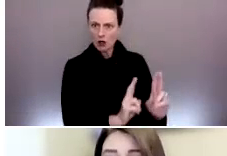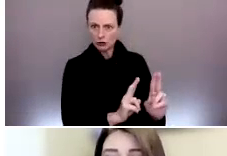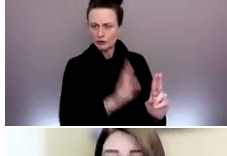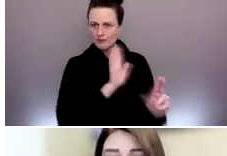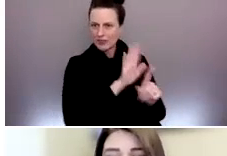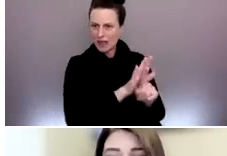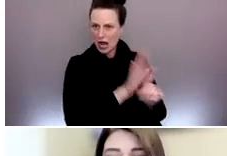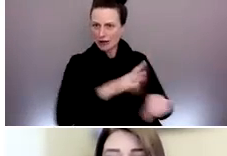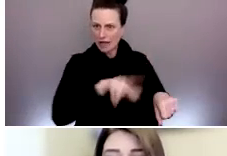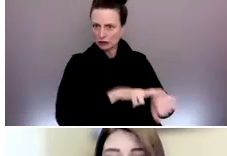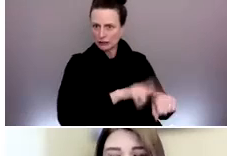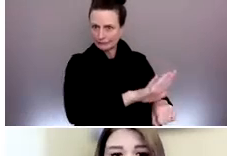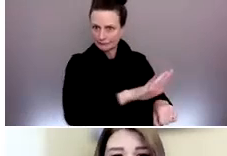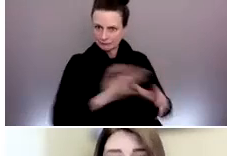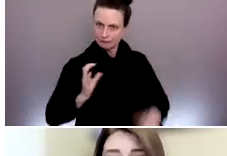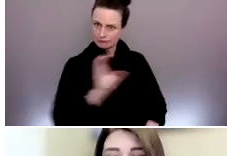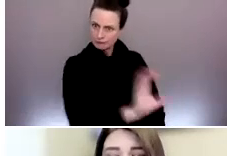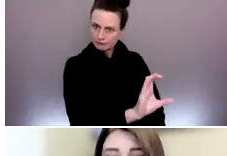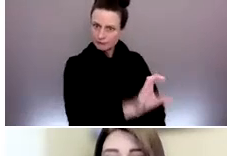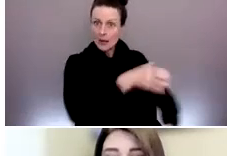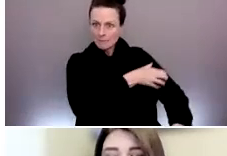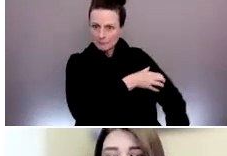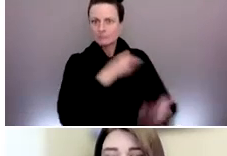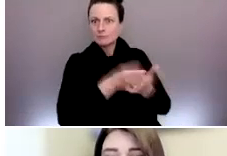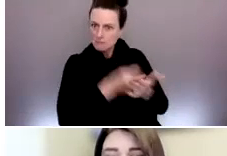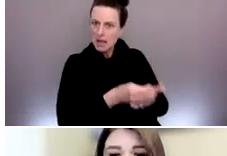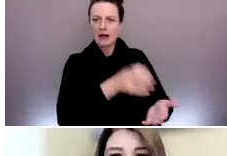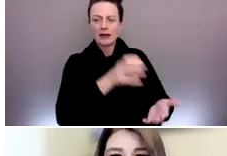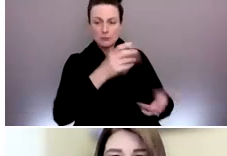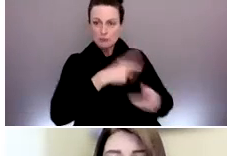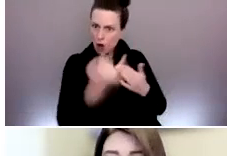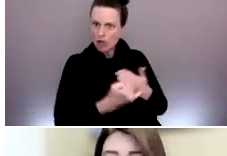same ability to manage their funding, programs, projects and services just like states do.